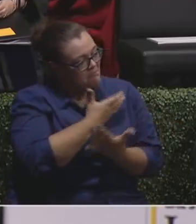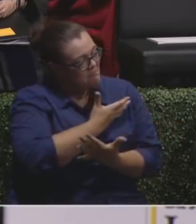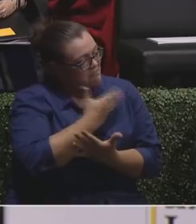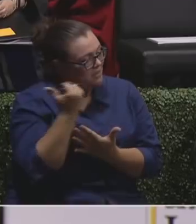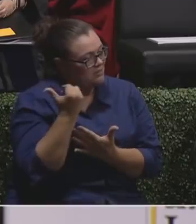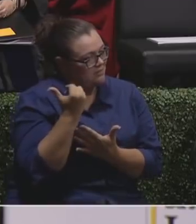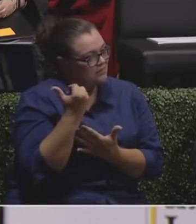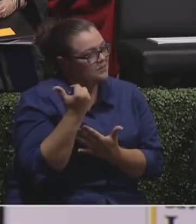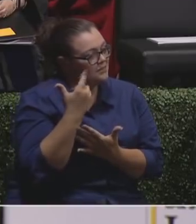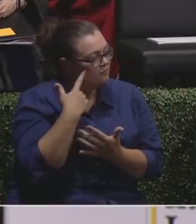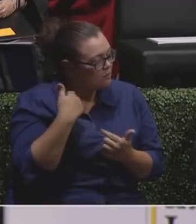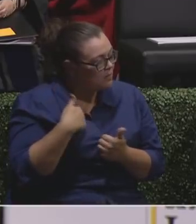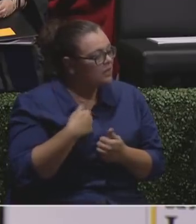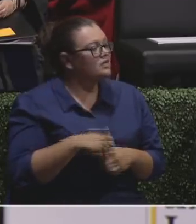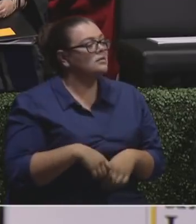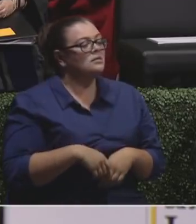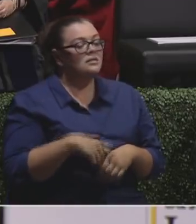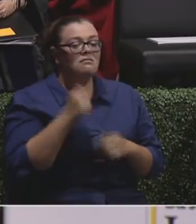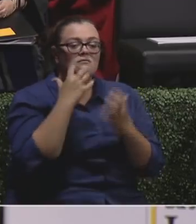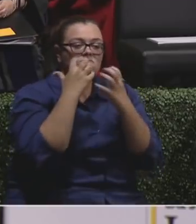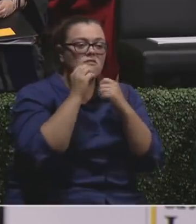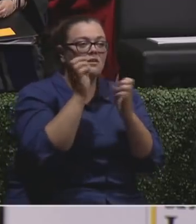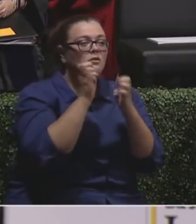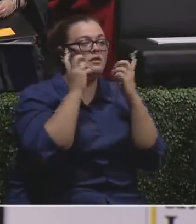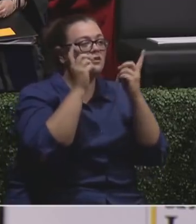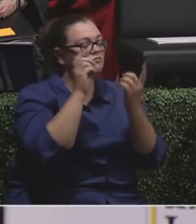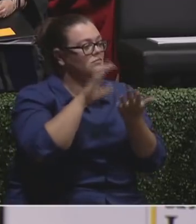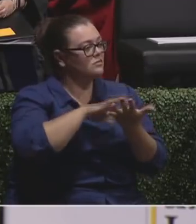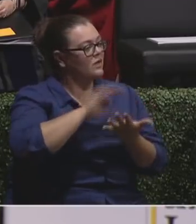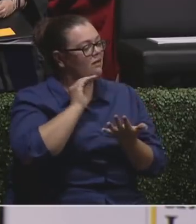" MY PARENTS LOVED ME AND WANTED THE BEST FOR ME AS DEFINED BY THEIR CONTEXT AND REALITY.